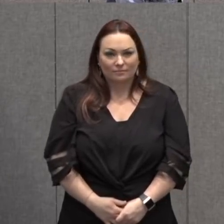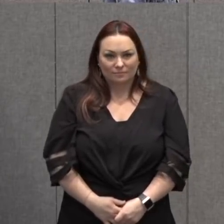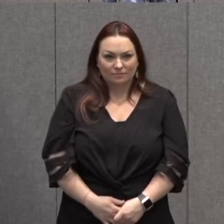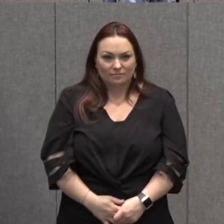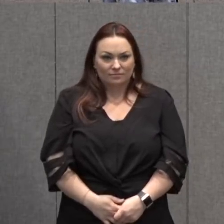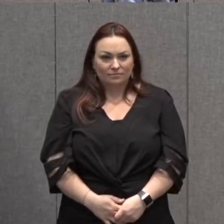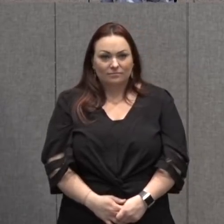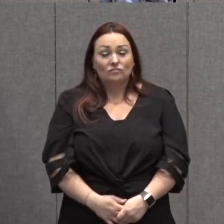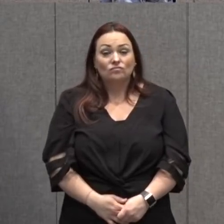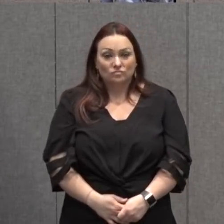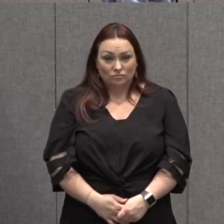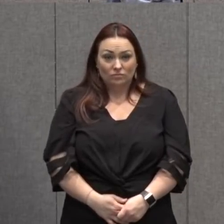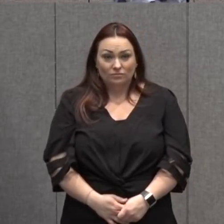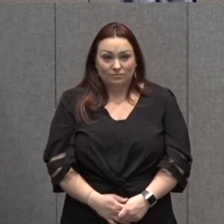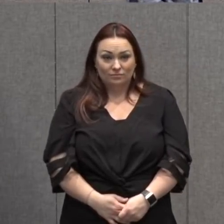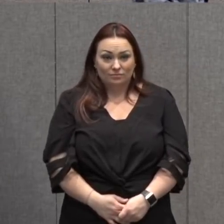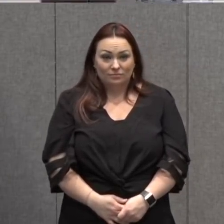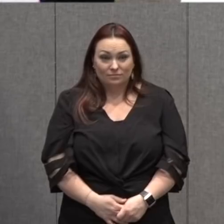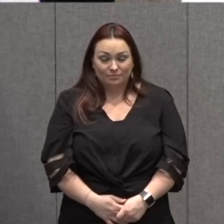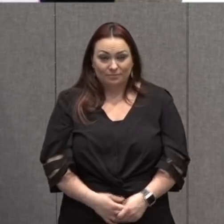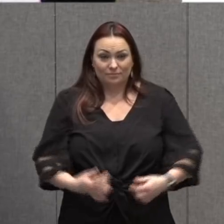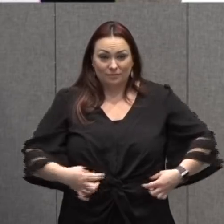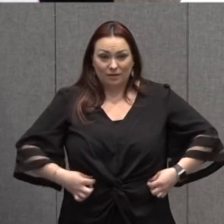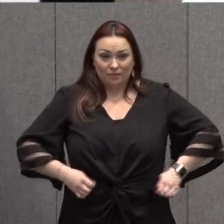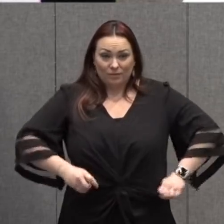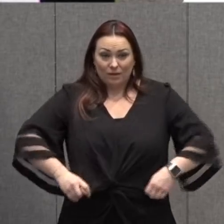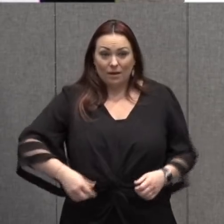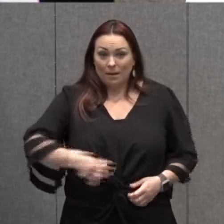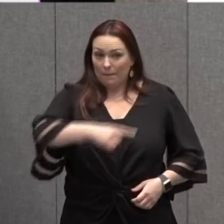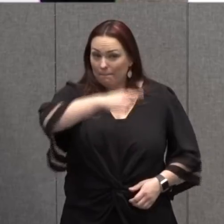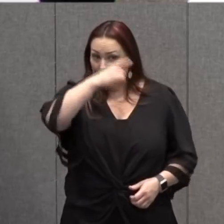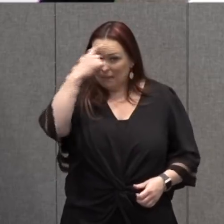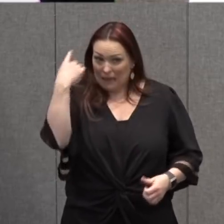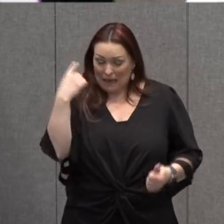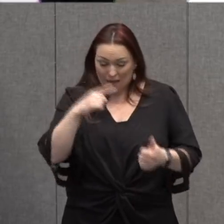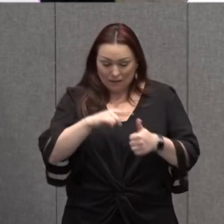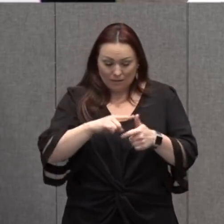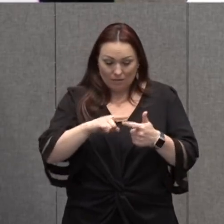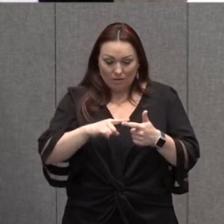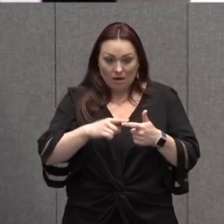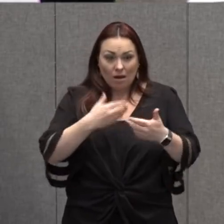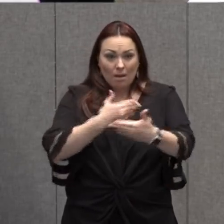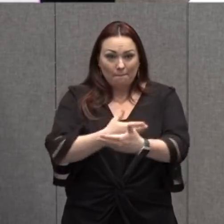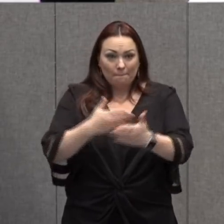All right. K, black, block, and blanket.